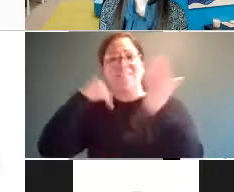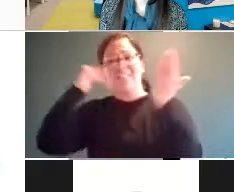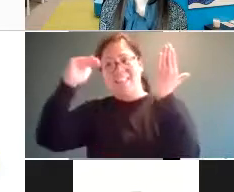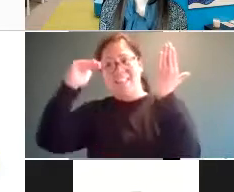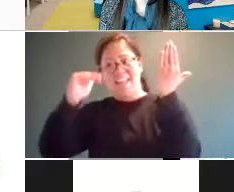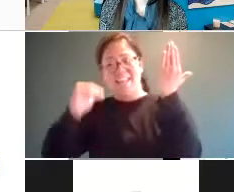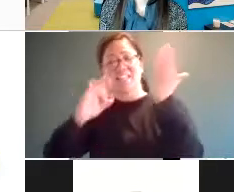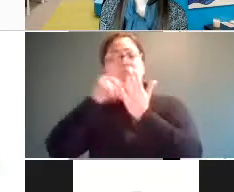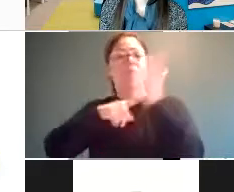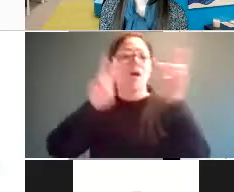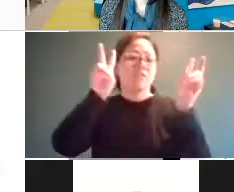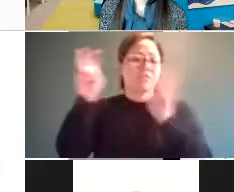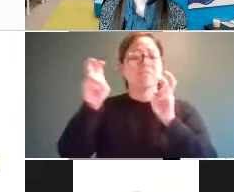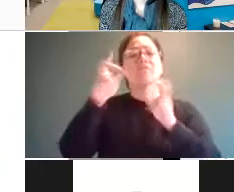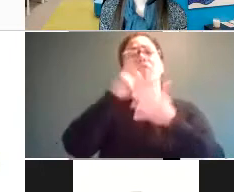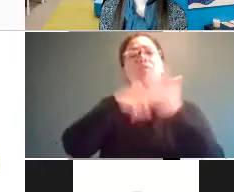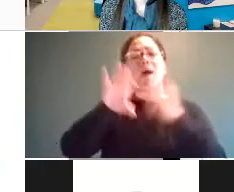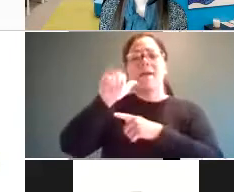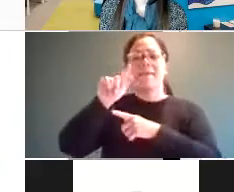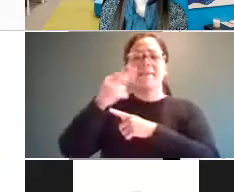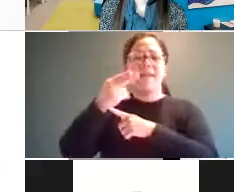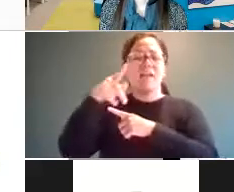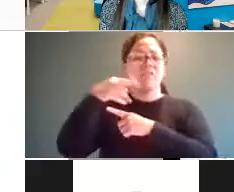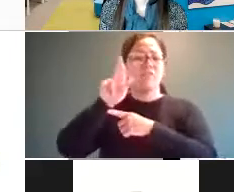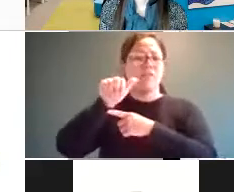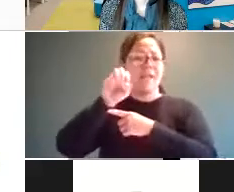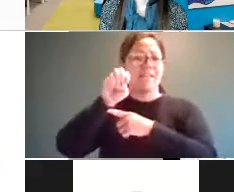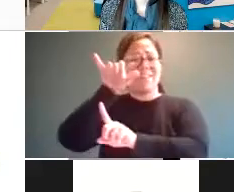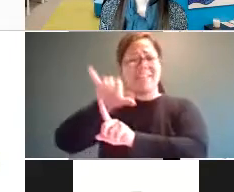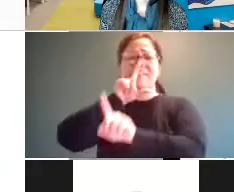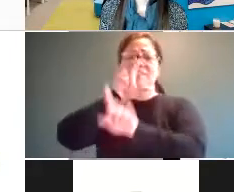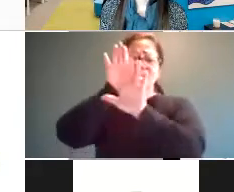and catch phrases, this is a great place to put language